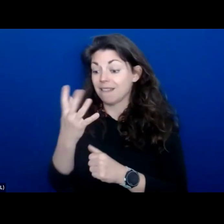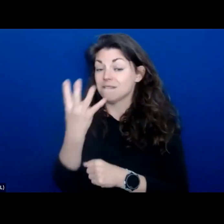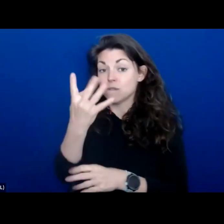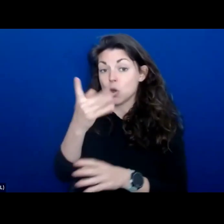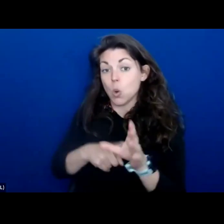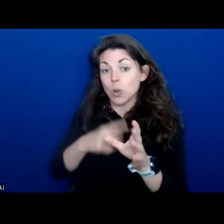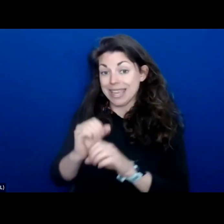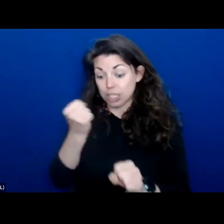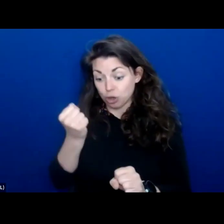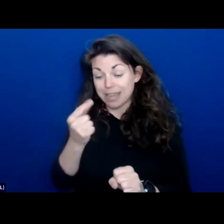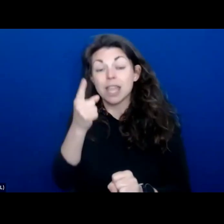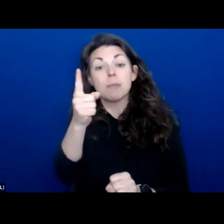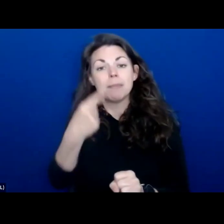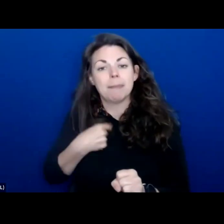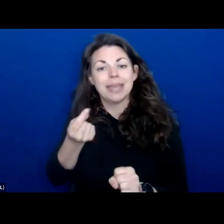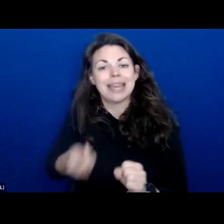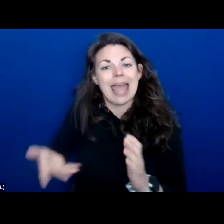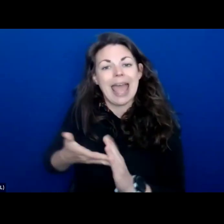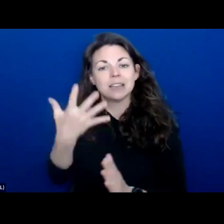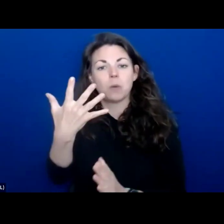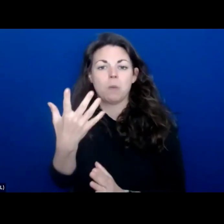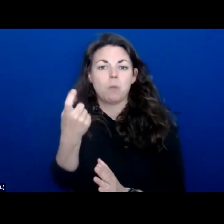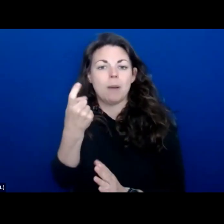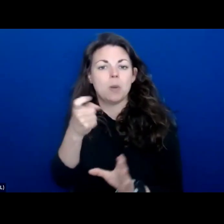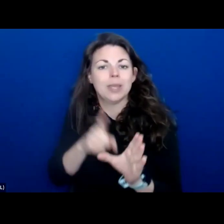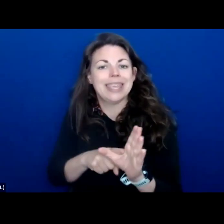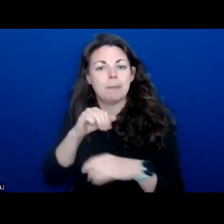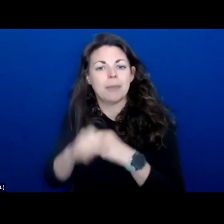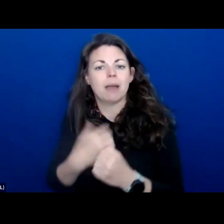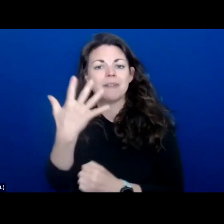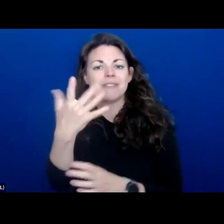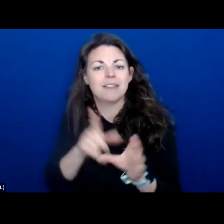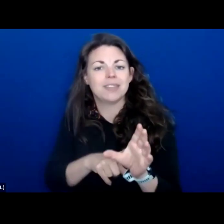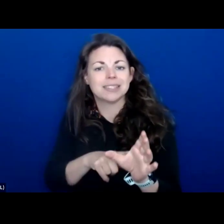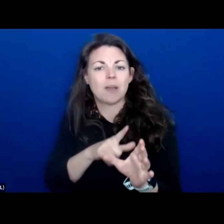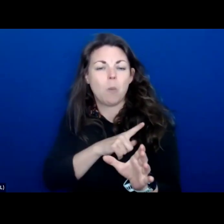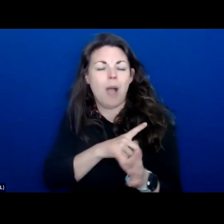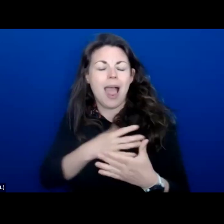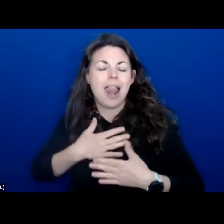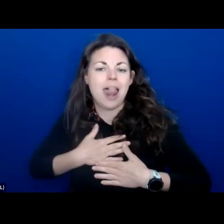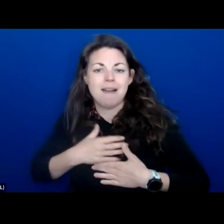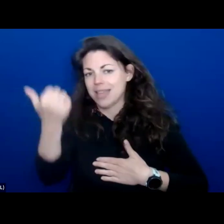because I am a nerd and I love an intellectual challenge and I love to be involved.